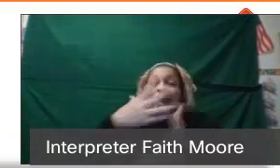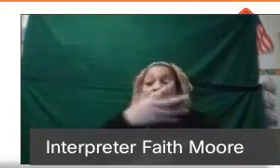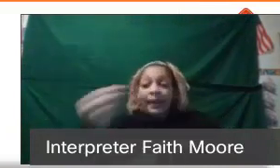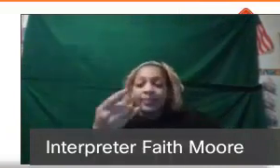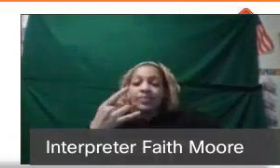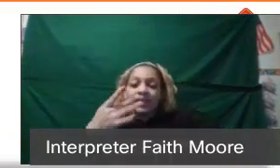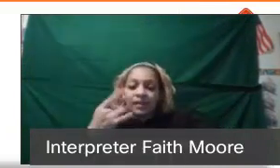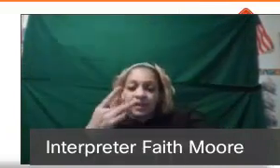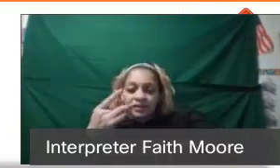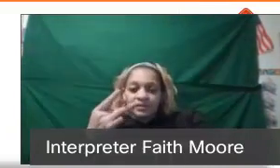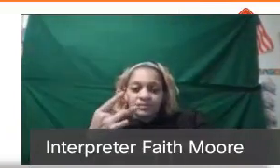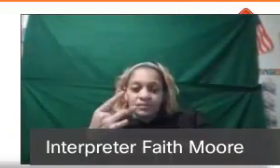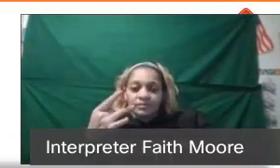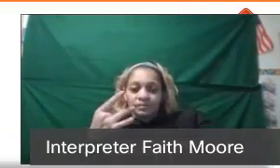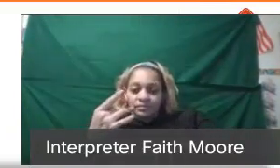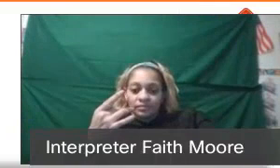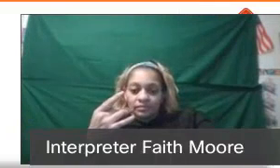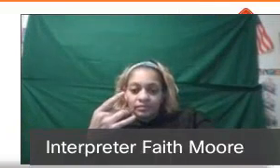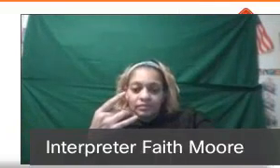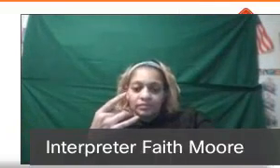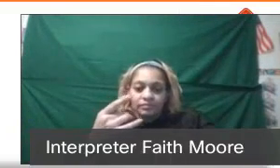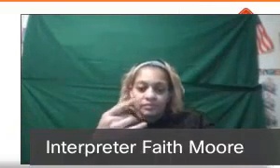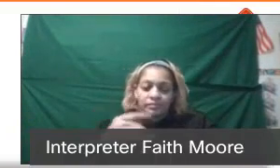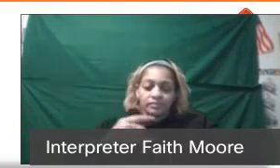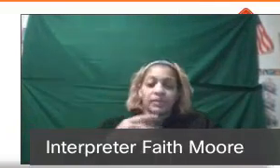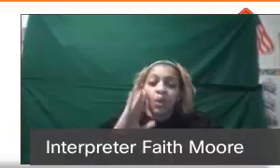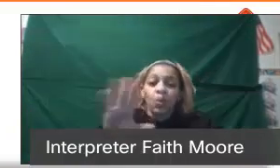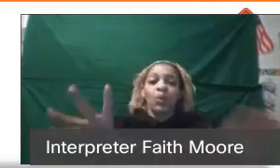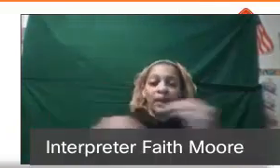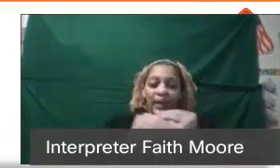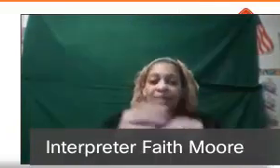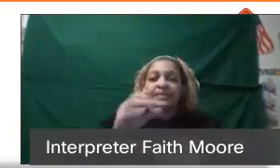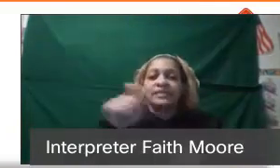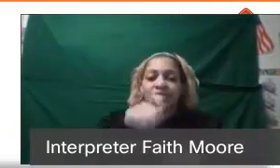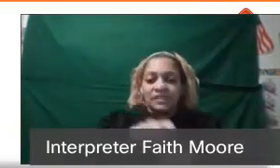You know, the, there will be lighting specifically for the trail, but it will be.